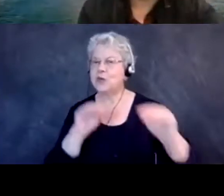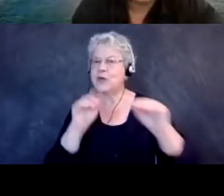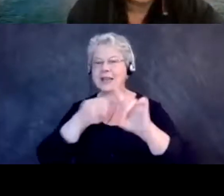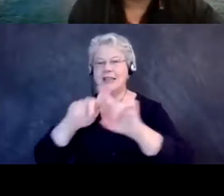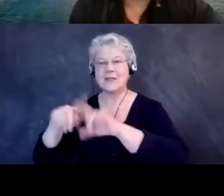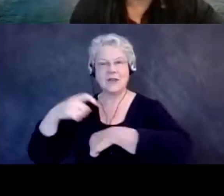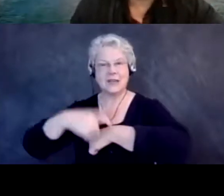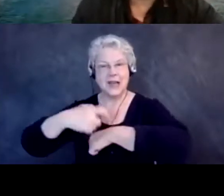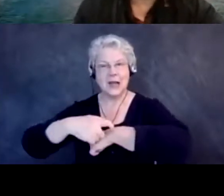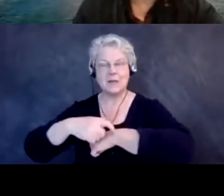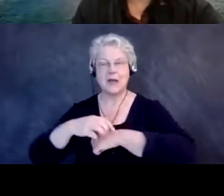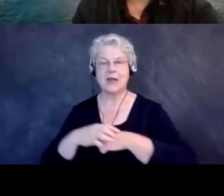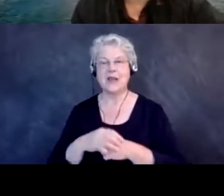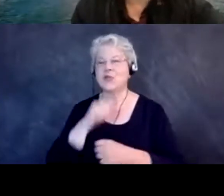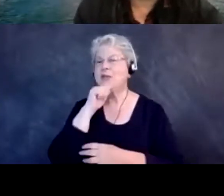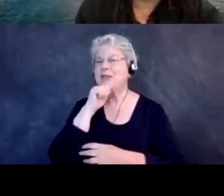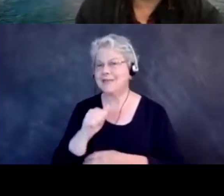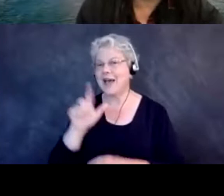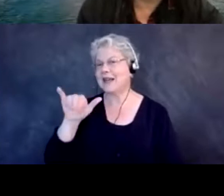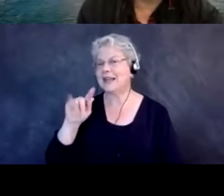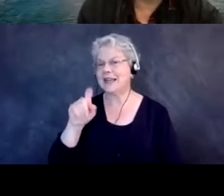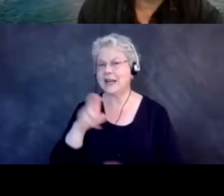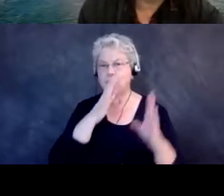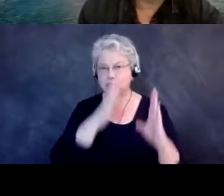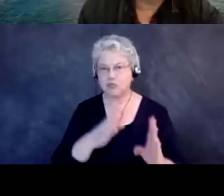so it’s definitely non-linear and it doesn't really have a start and end. It just continues.